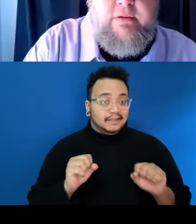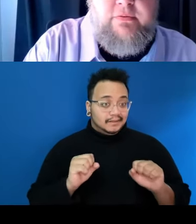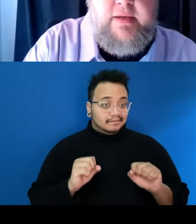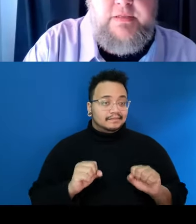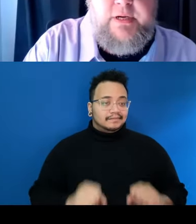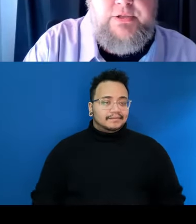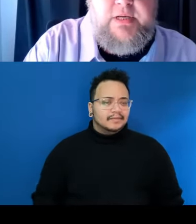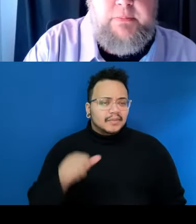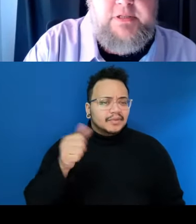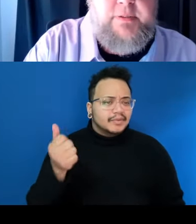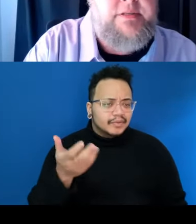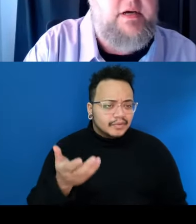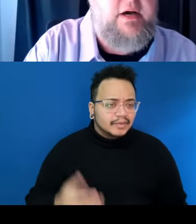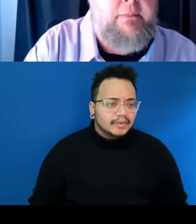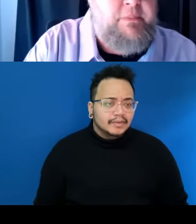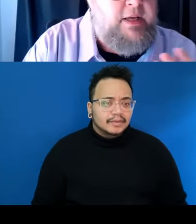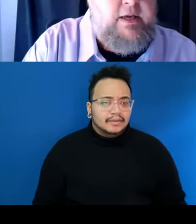What other things might trans people experience?